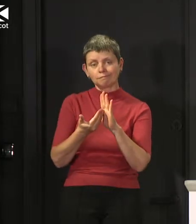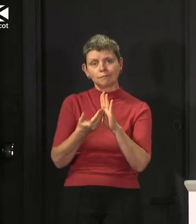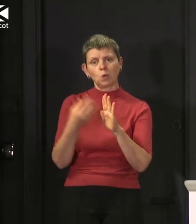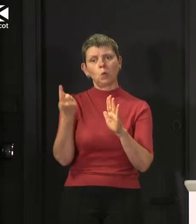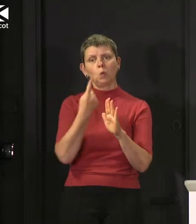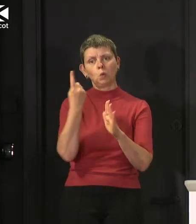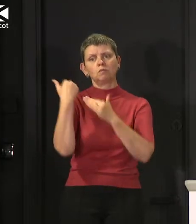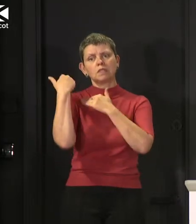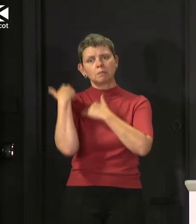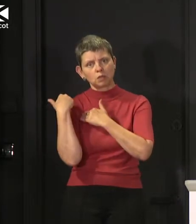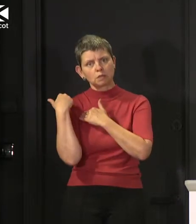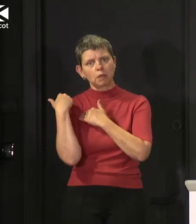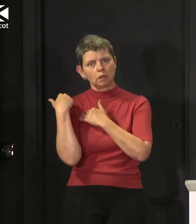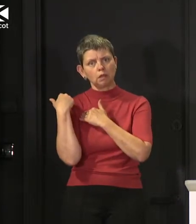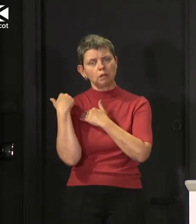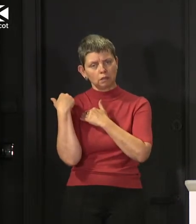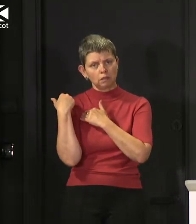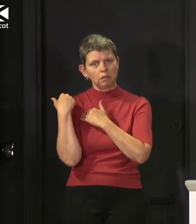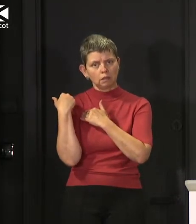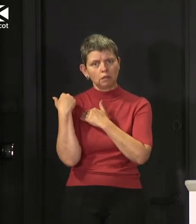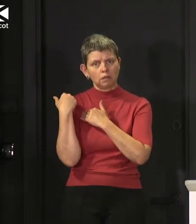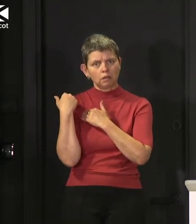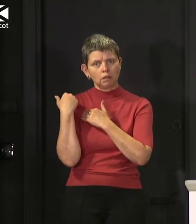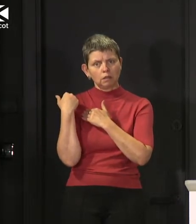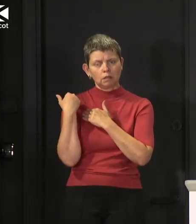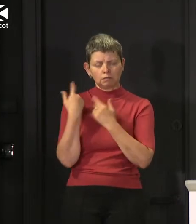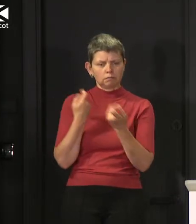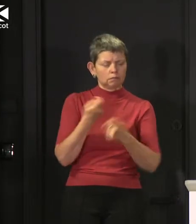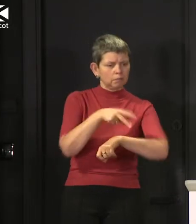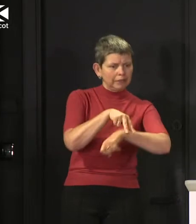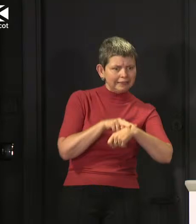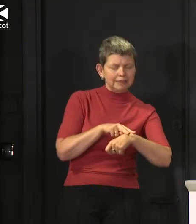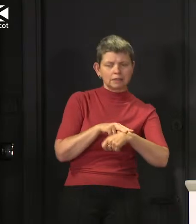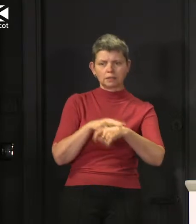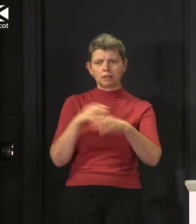and the responsibilities of the police and the public health arrangements we have in